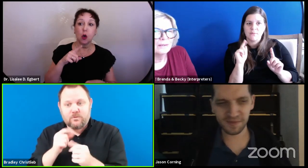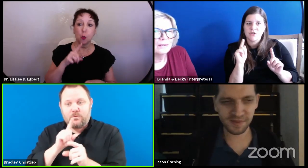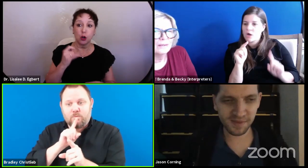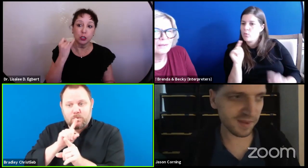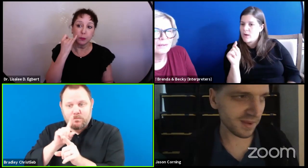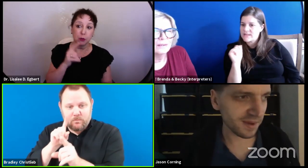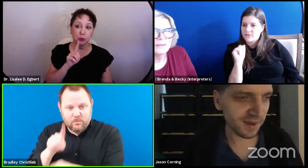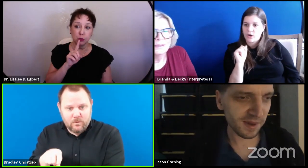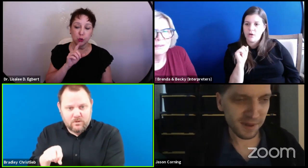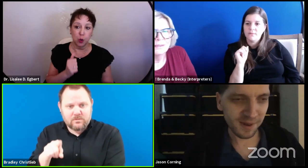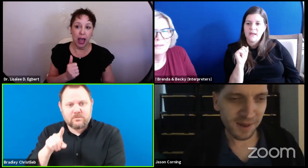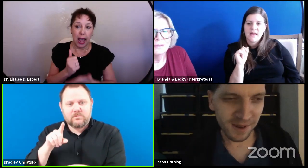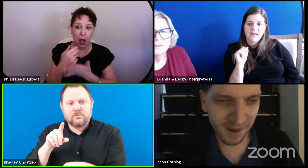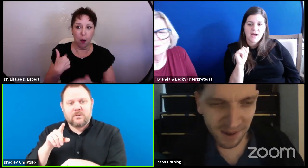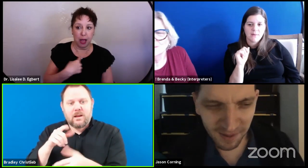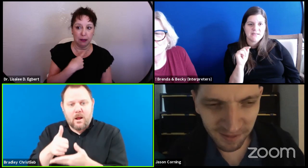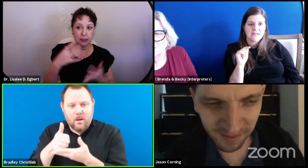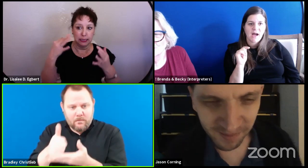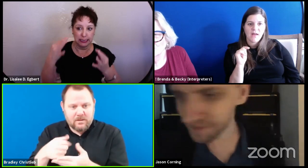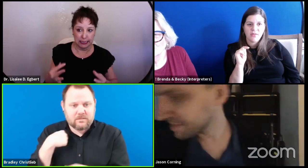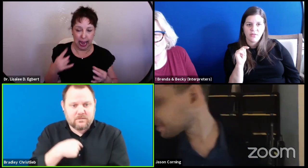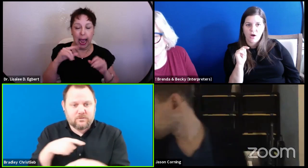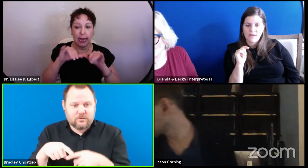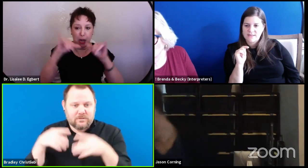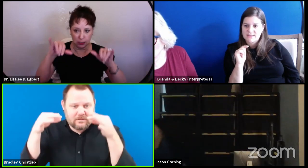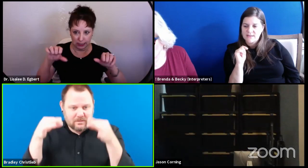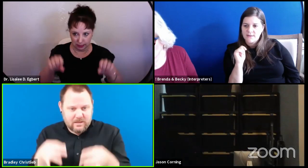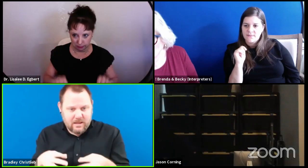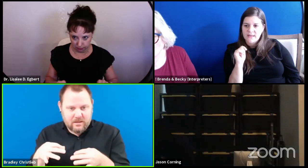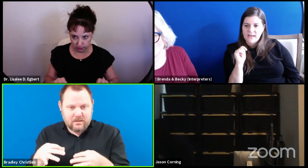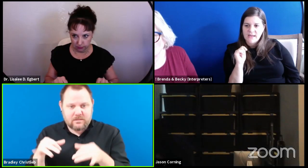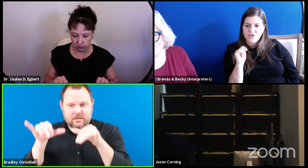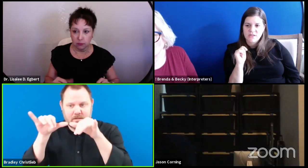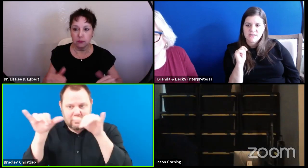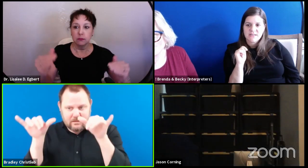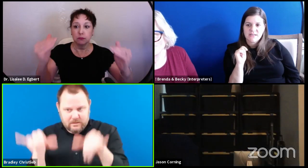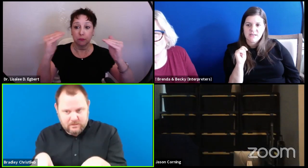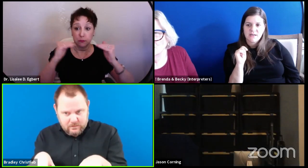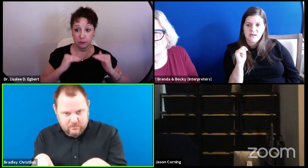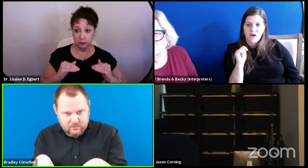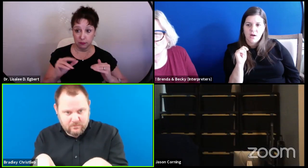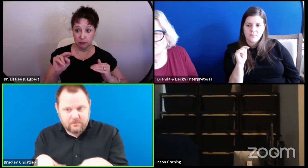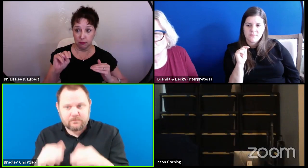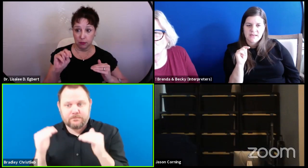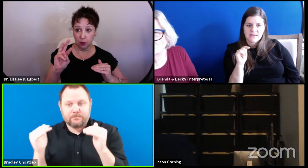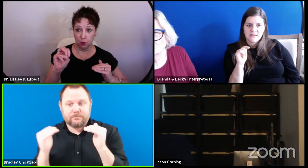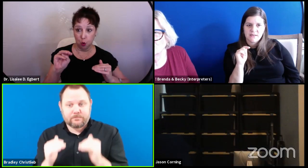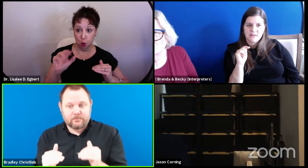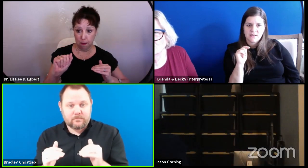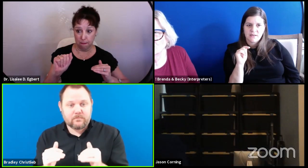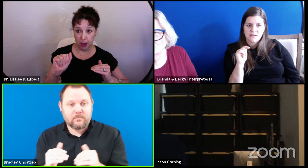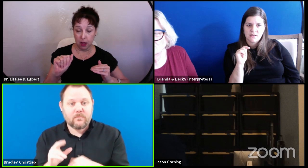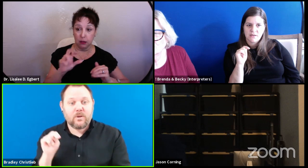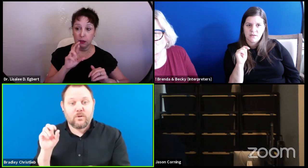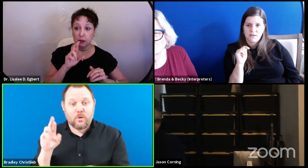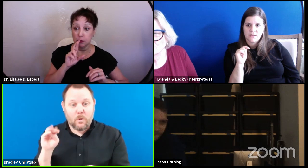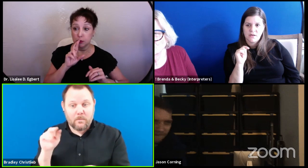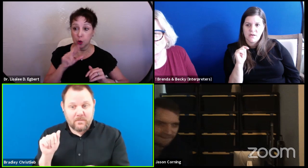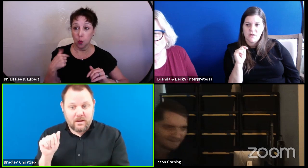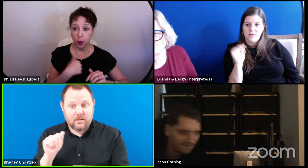Michele Westfall commented, "I thought the agency update --"